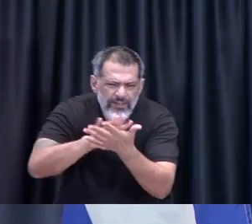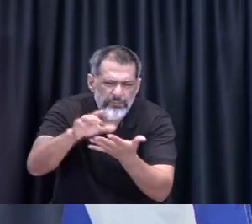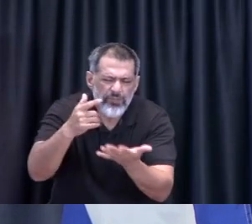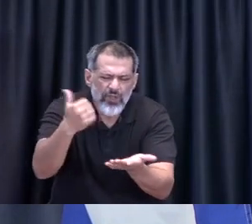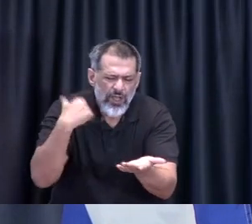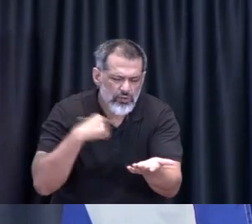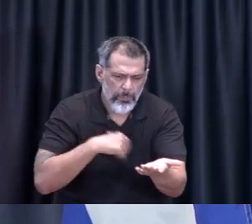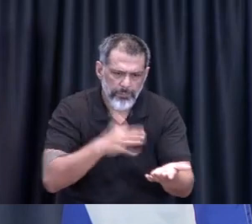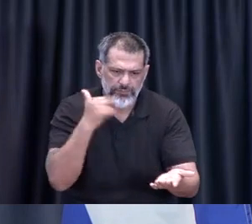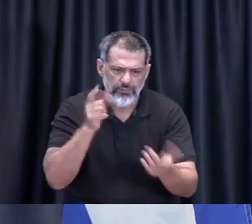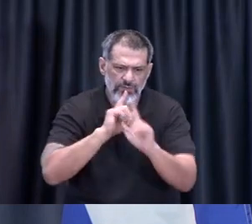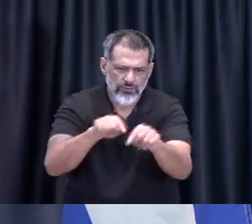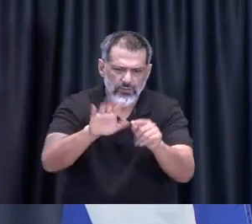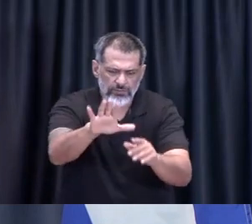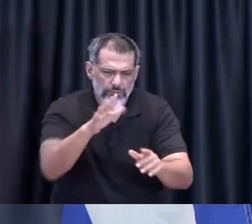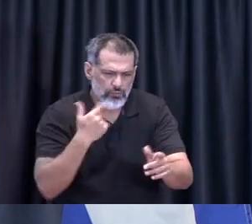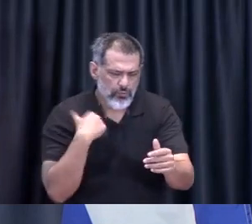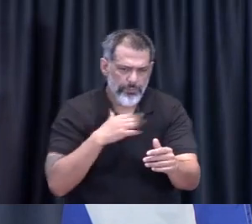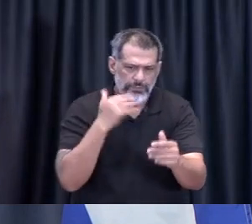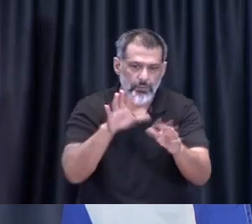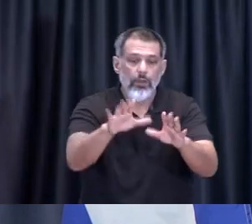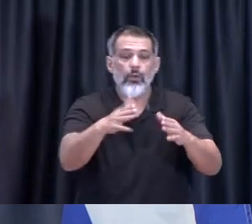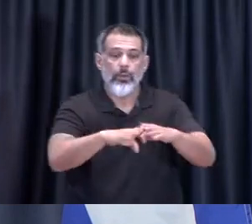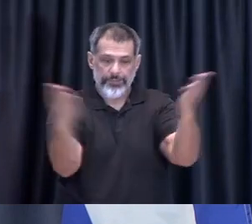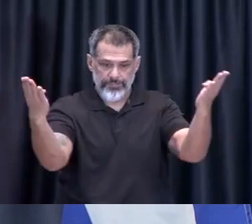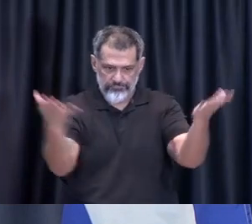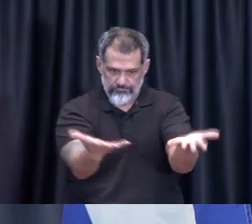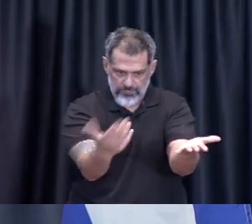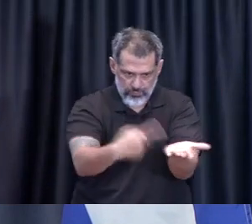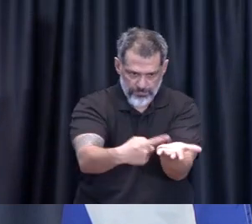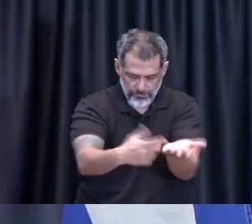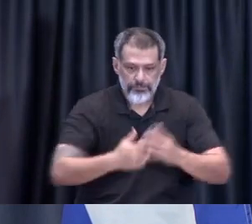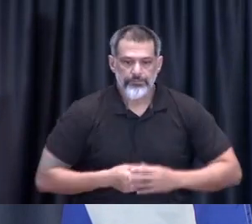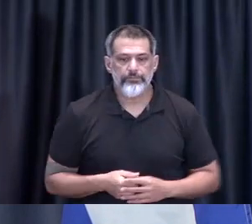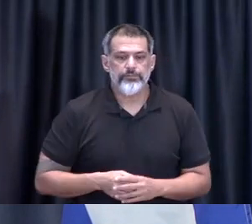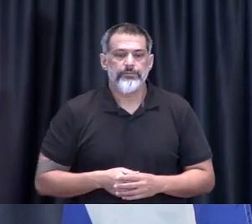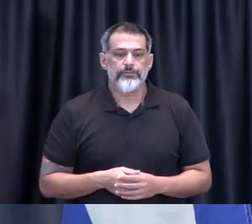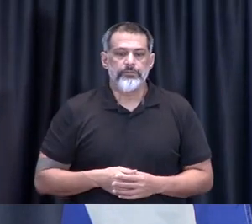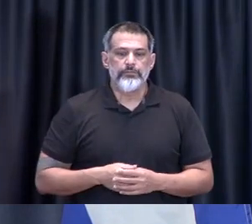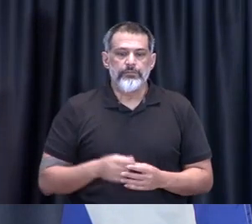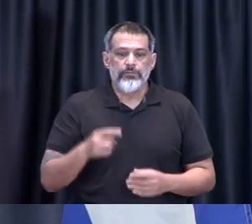just the same. So as I mentioned in the answer to the previous question, we